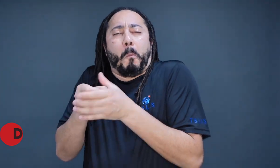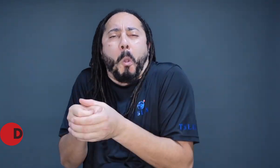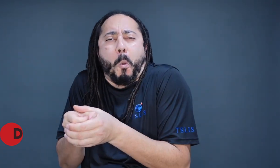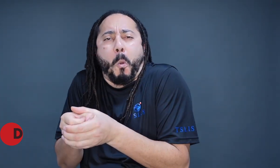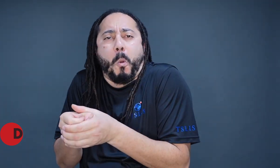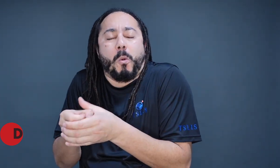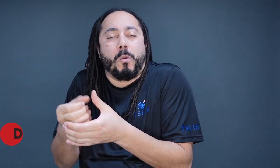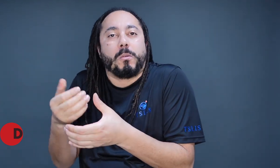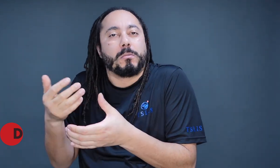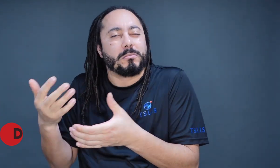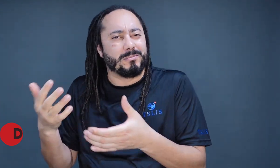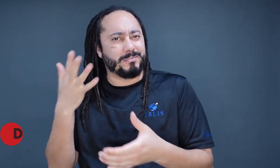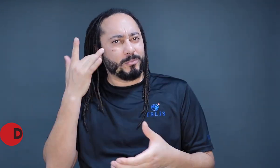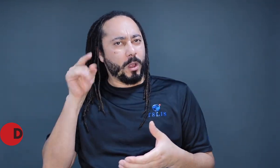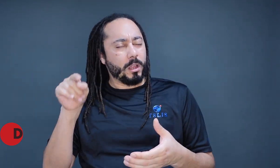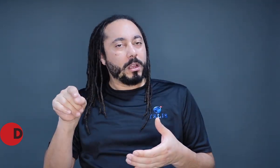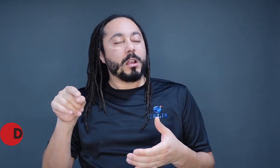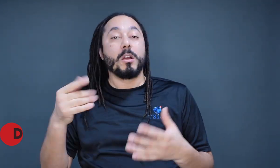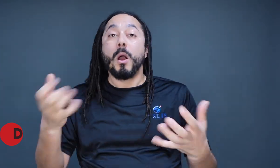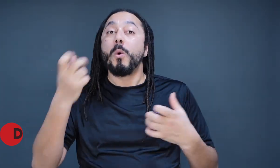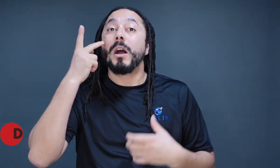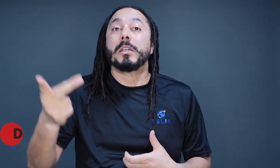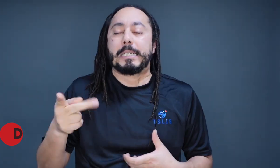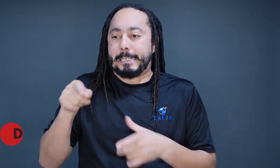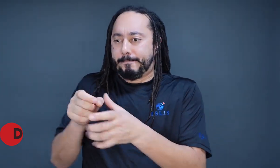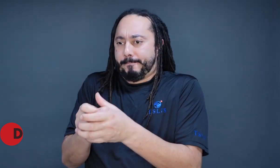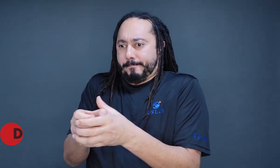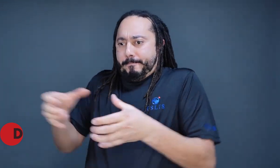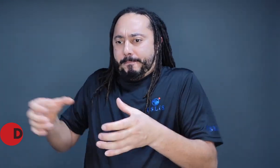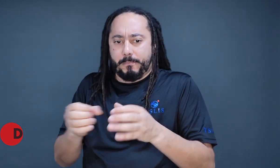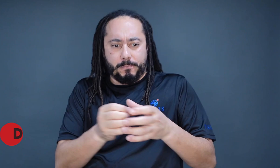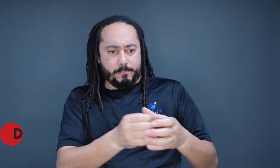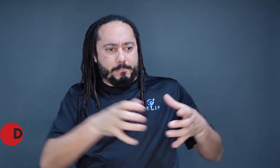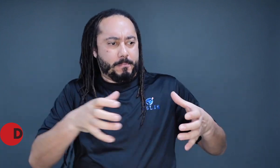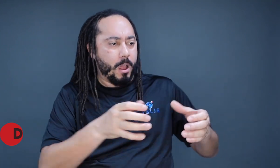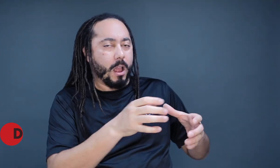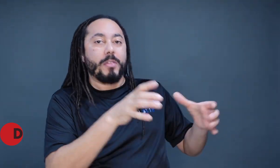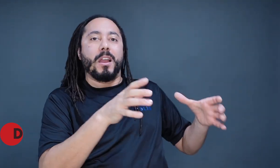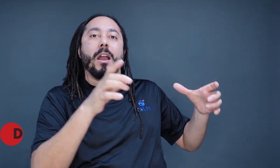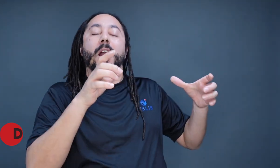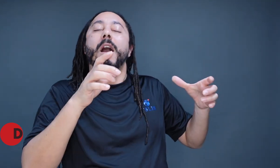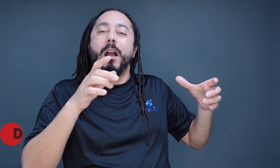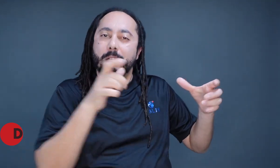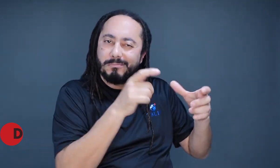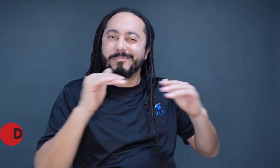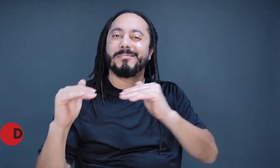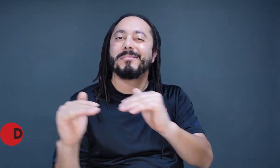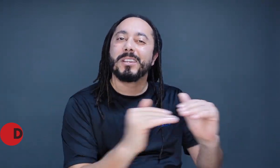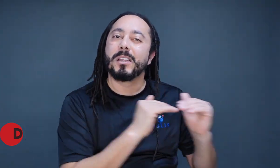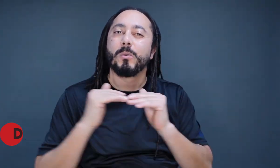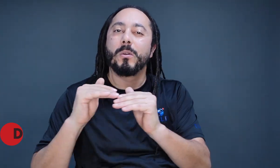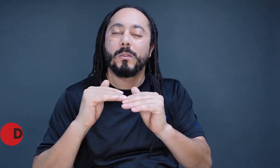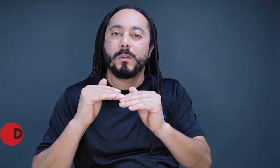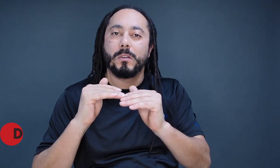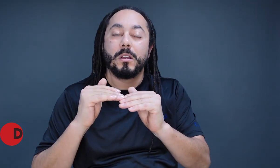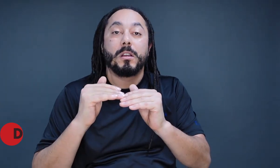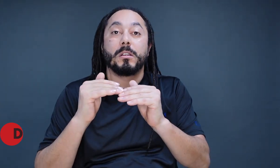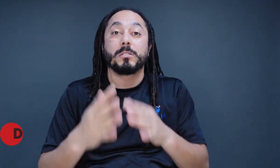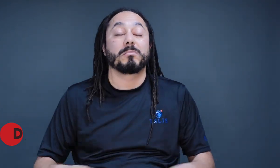I want to see an increase of Black interpreters, of LGBTQ+ interpreters, of IBPOC interpreters.